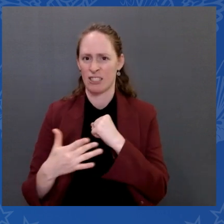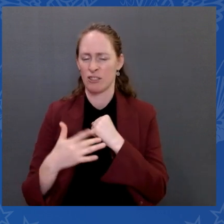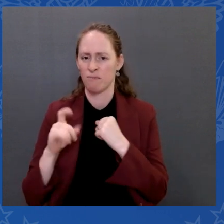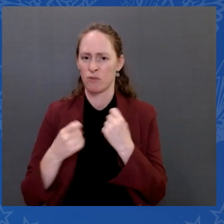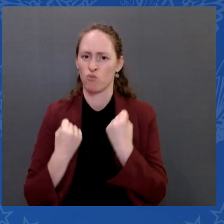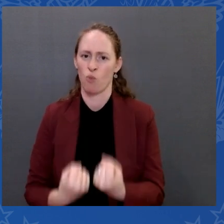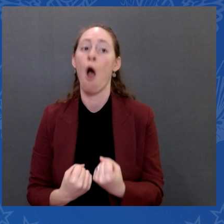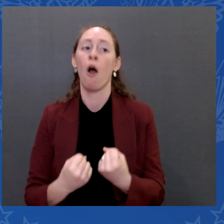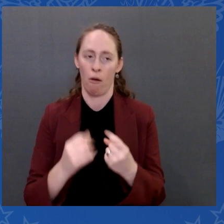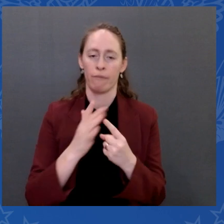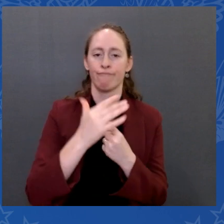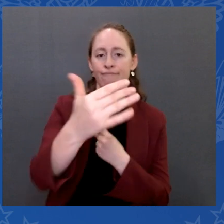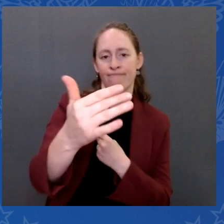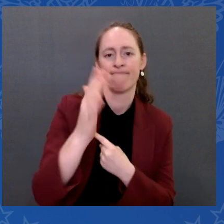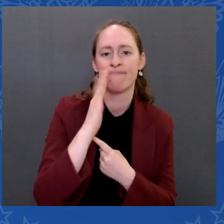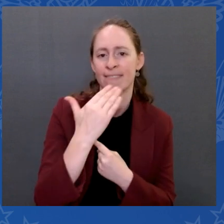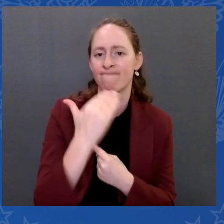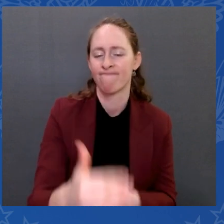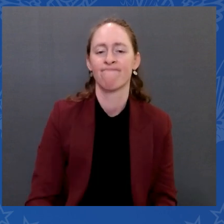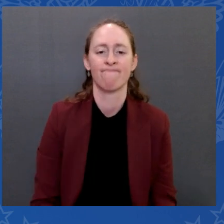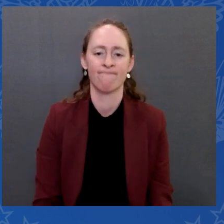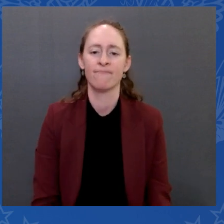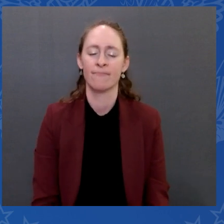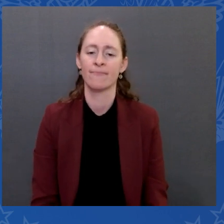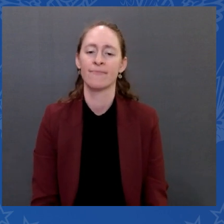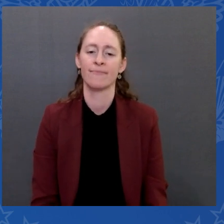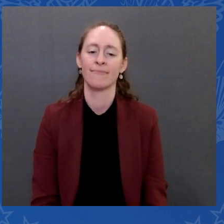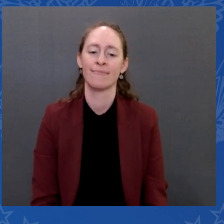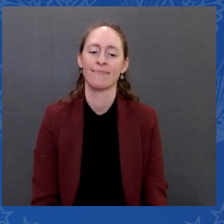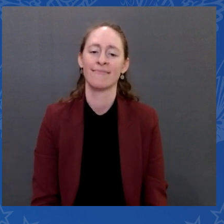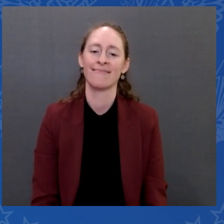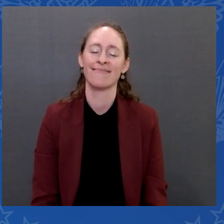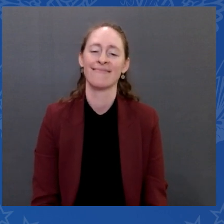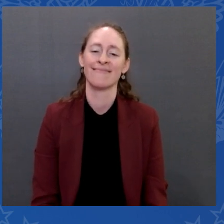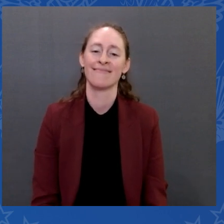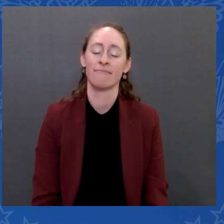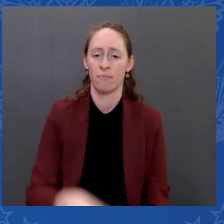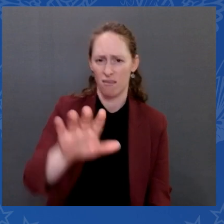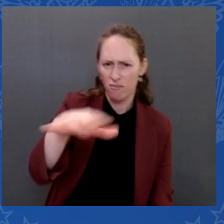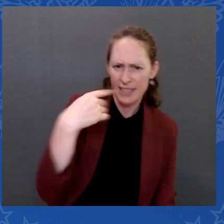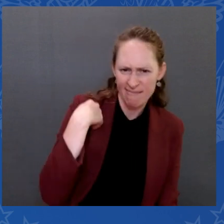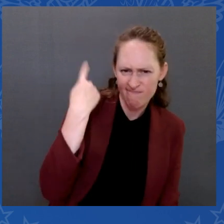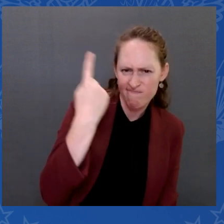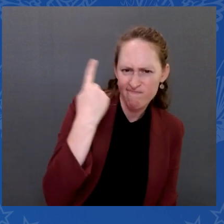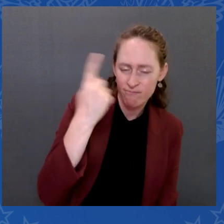and the more that do -- just inevitable -- the more the need for reliance on the availability